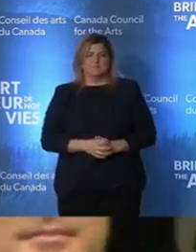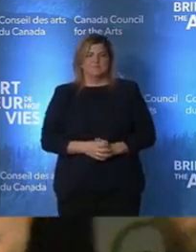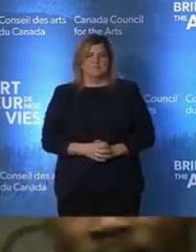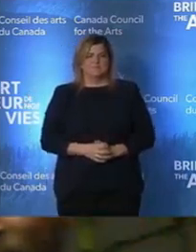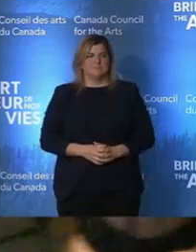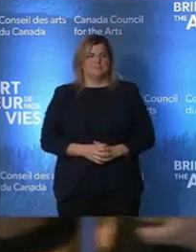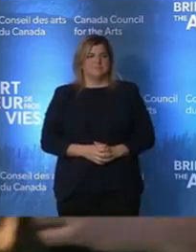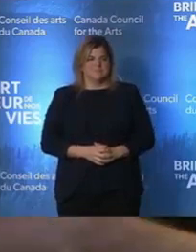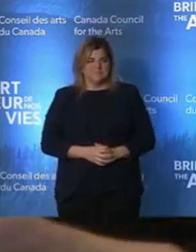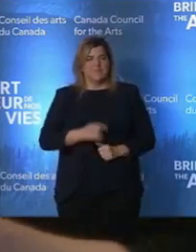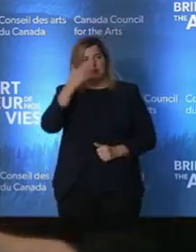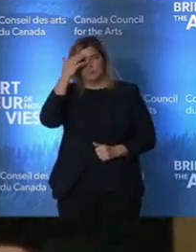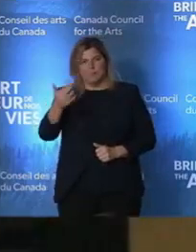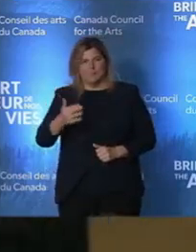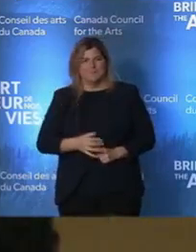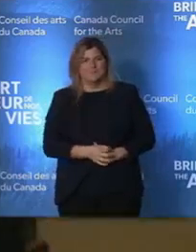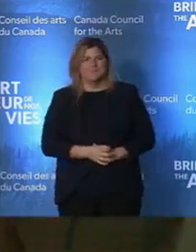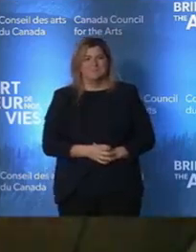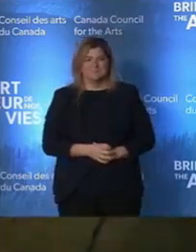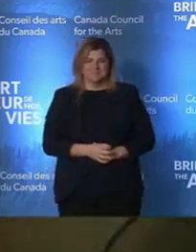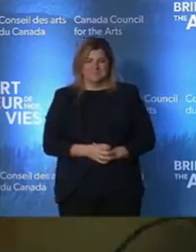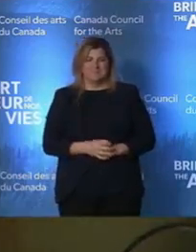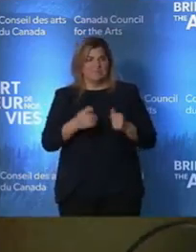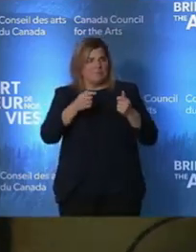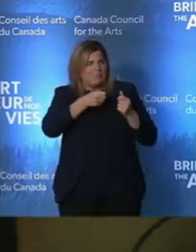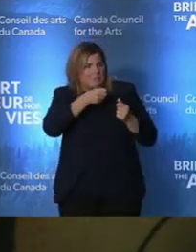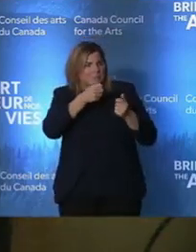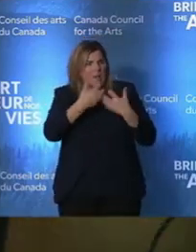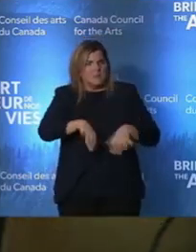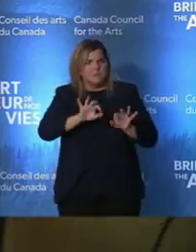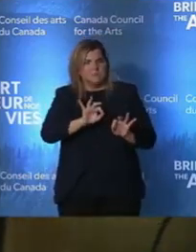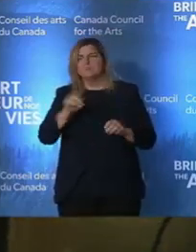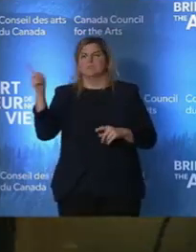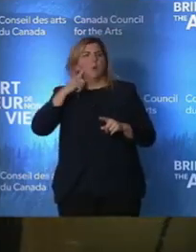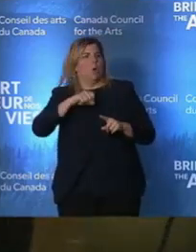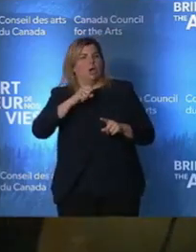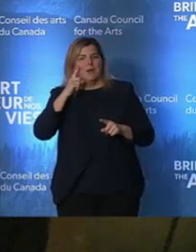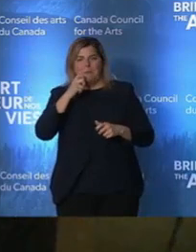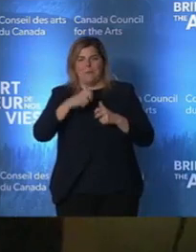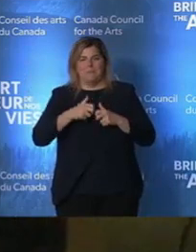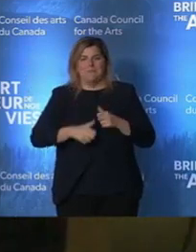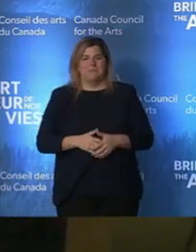Hi, Paul Lauzon, this is a question of personal interest.